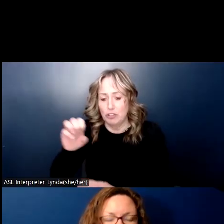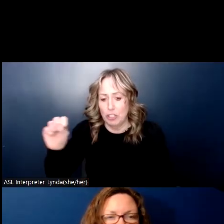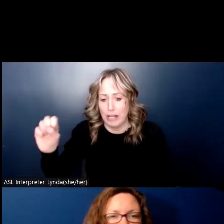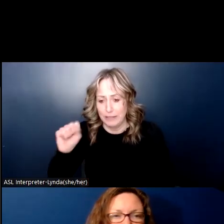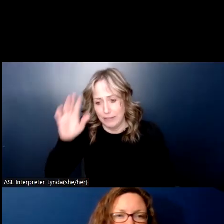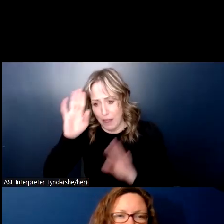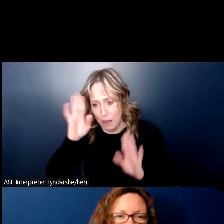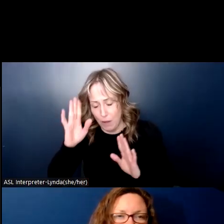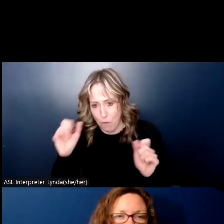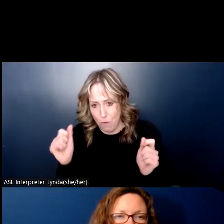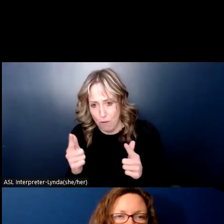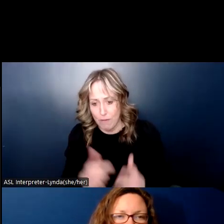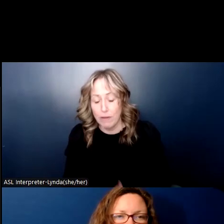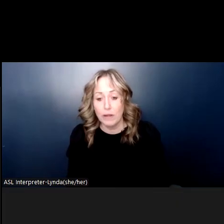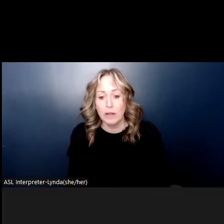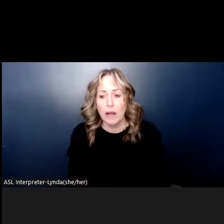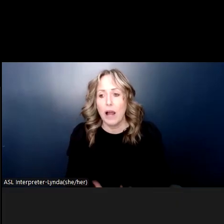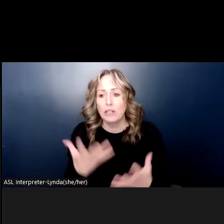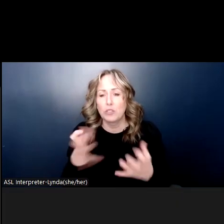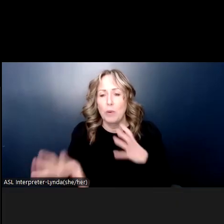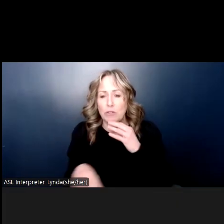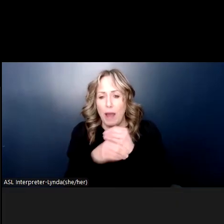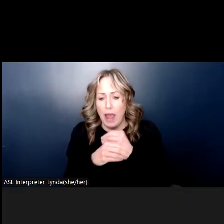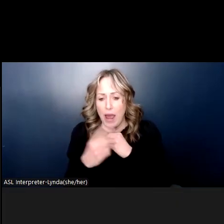I just wanted to put one note on those attachments. Right.